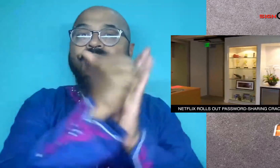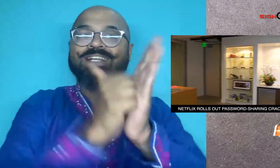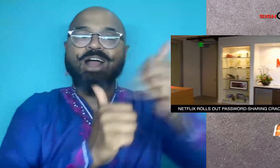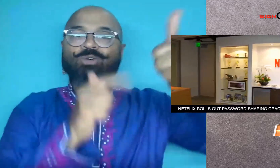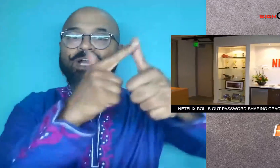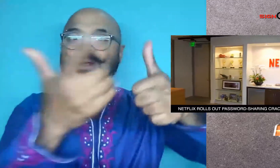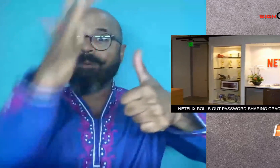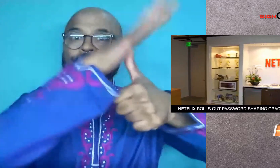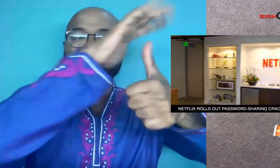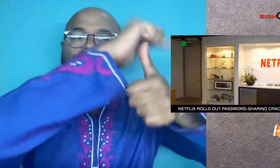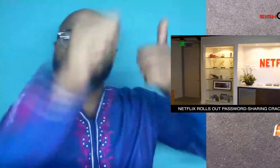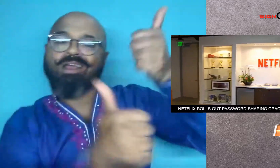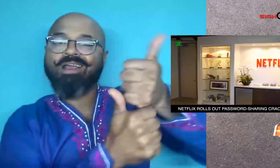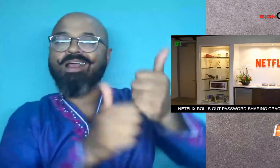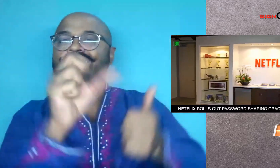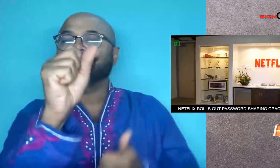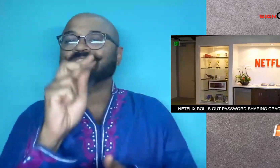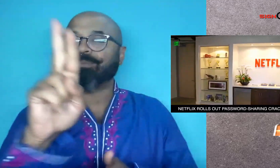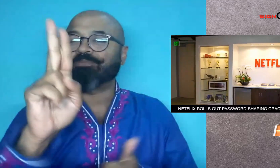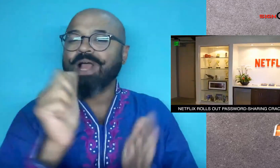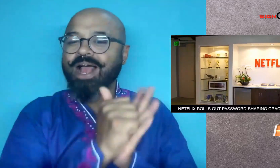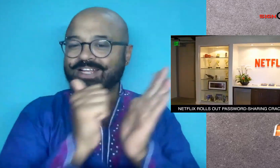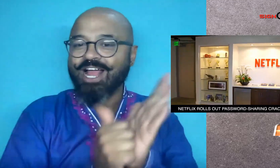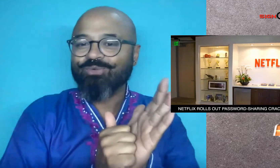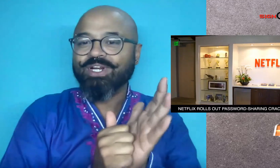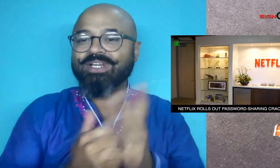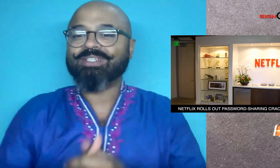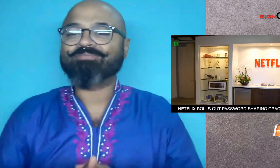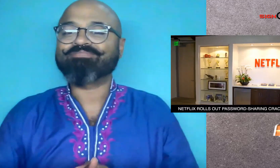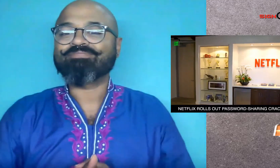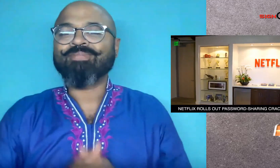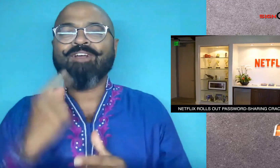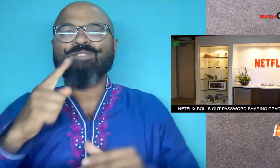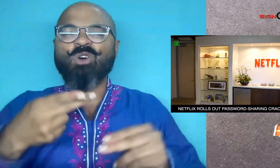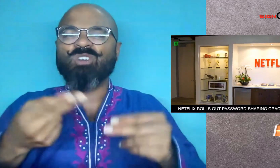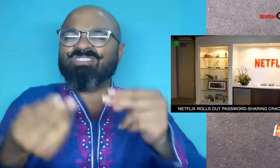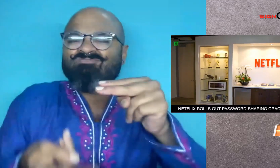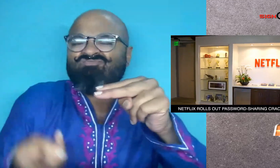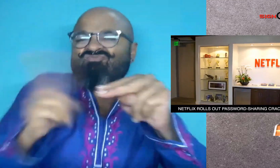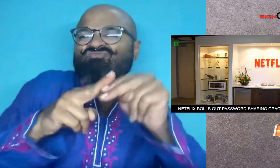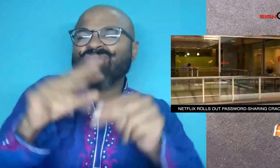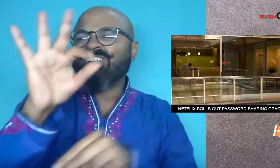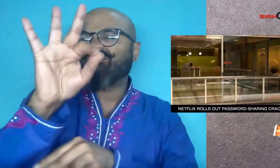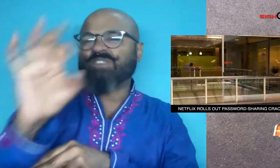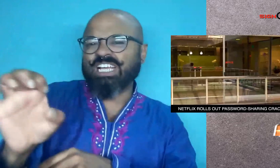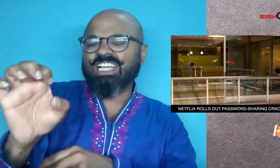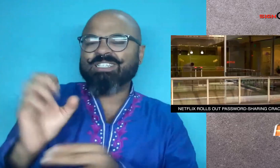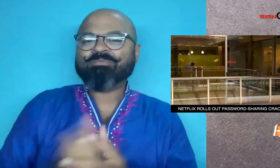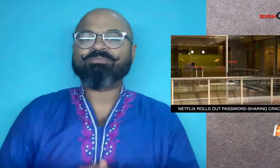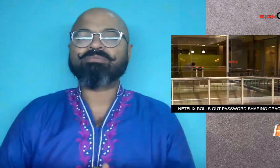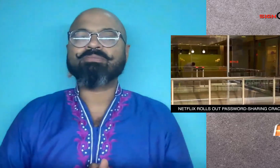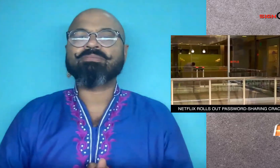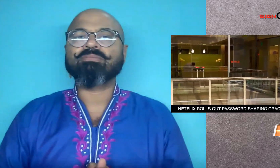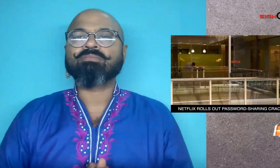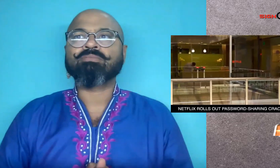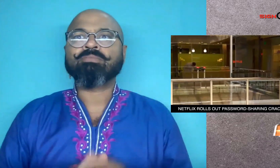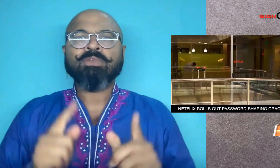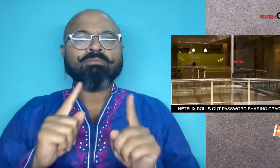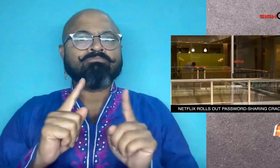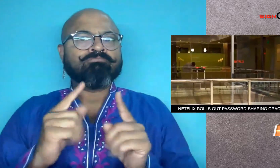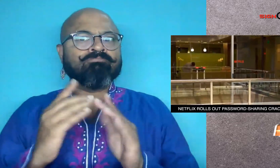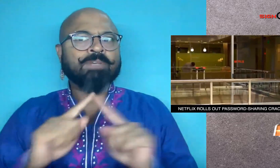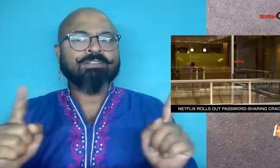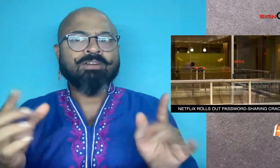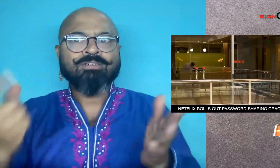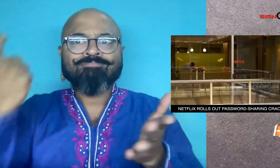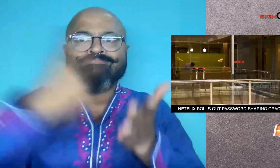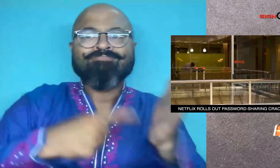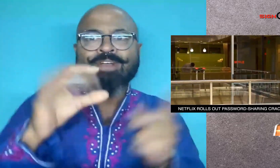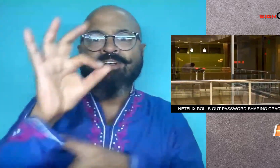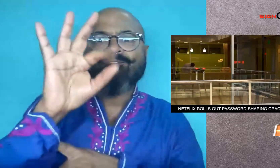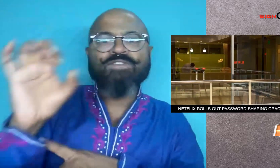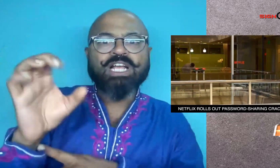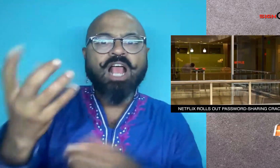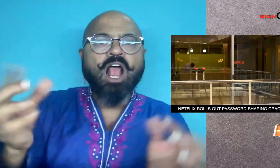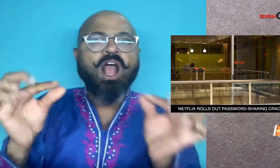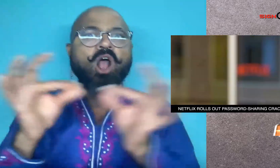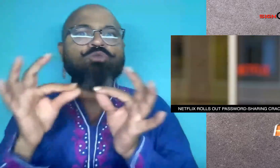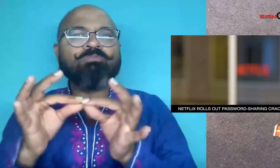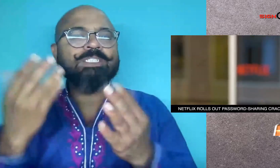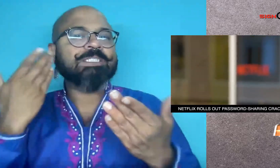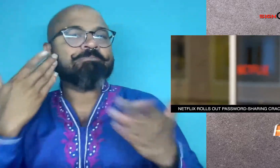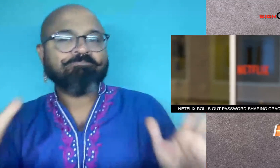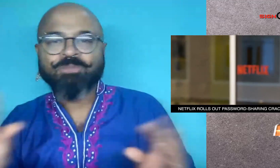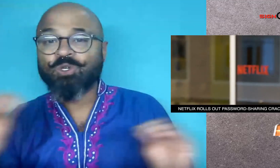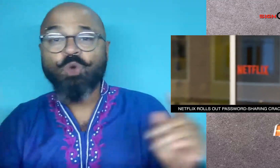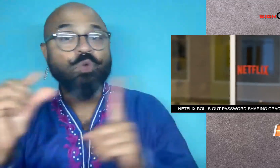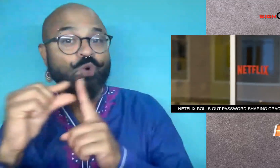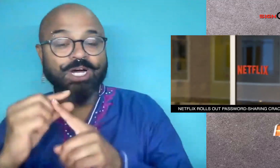allows users to create sub-accounts under their main account for an additional fee